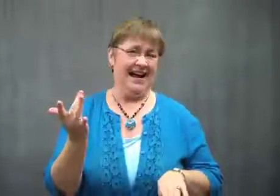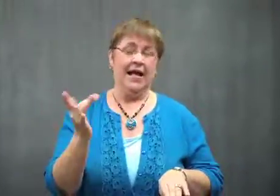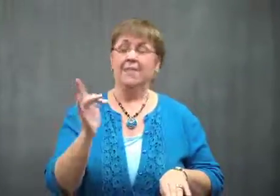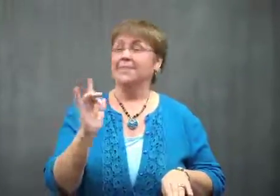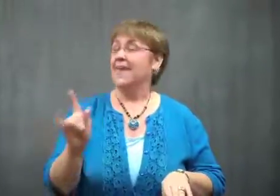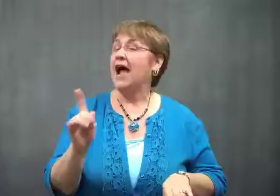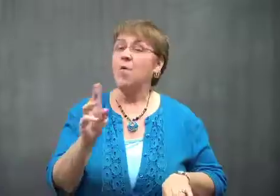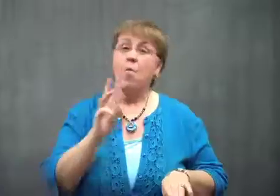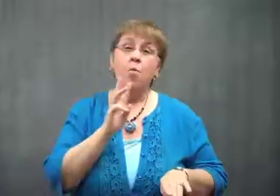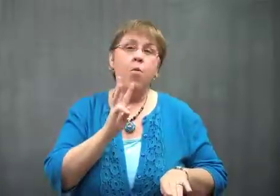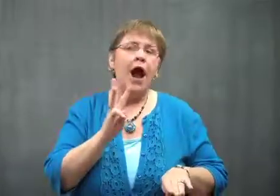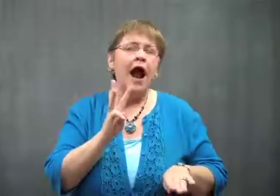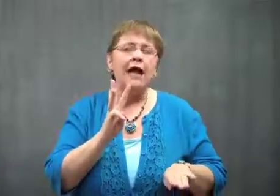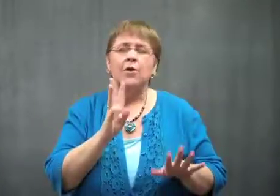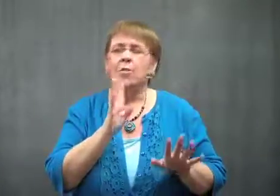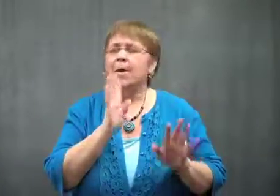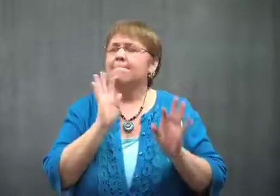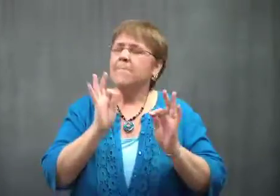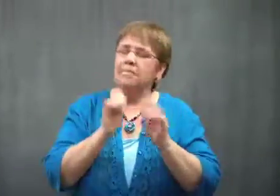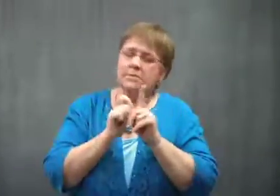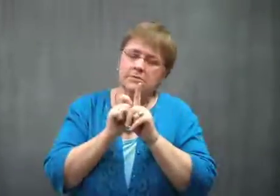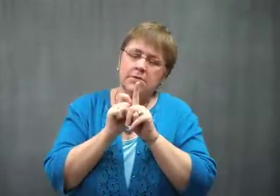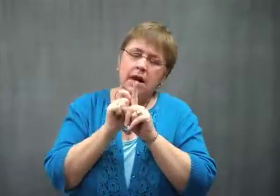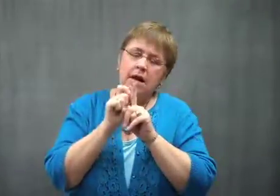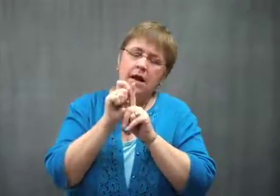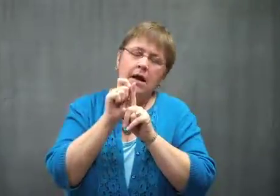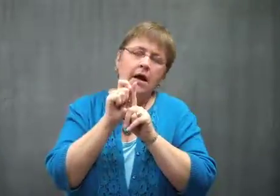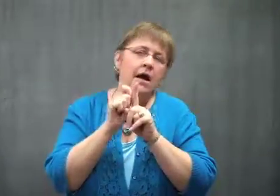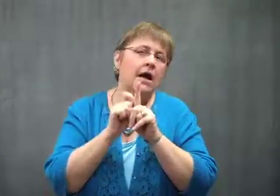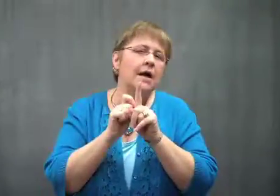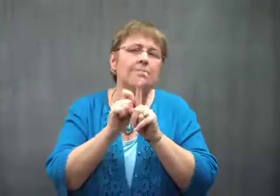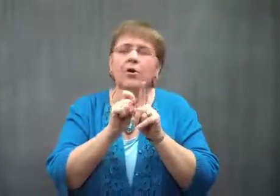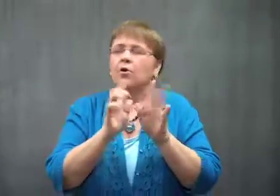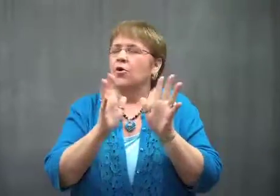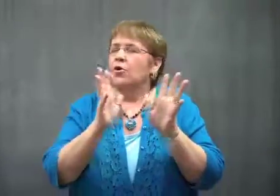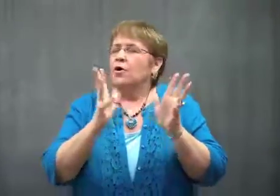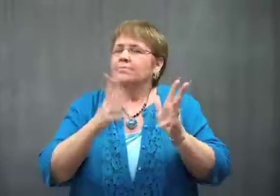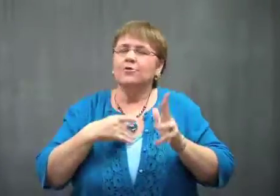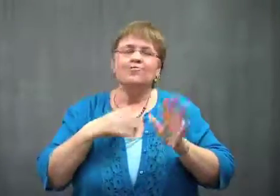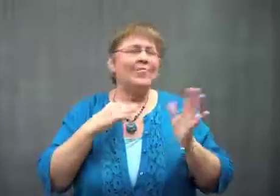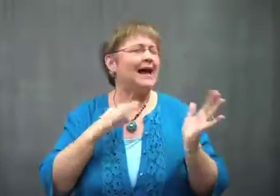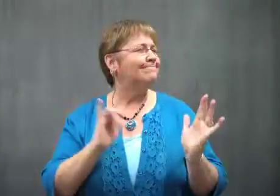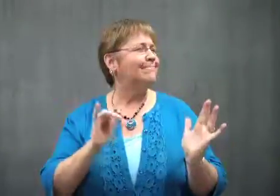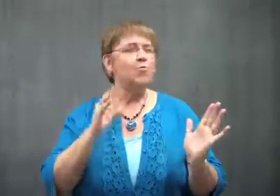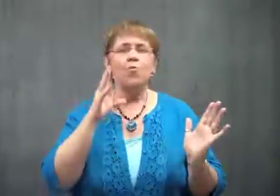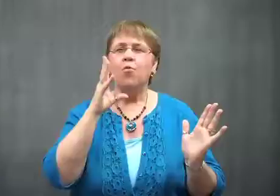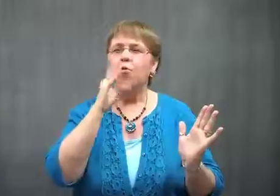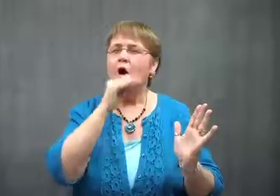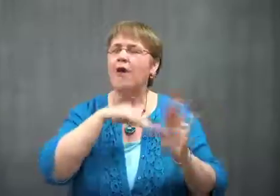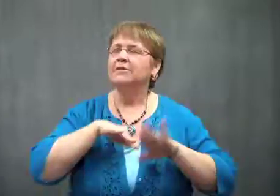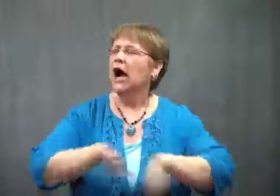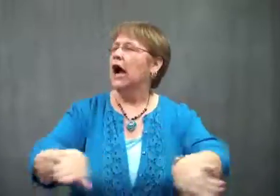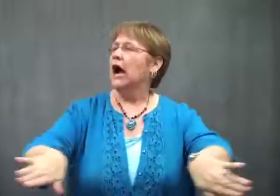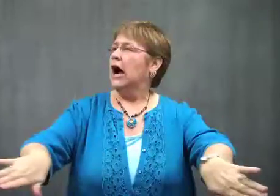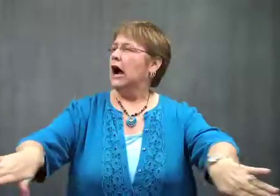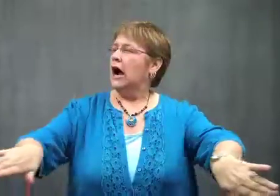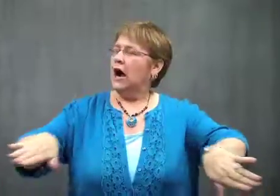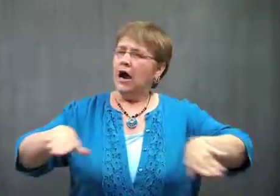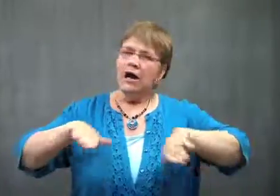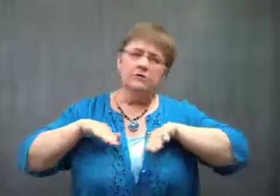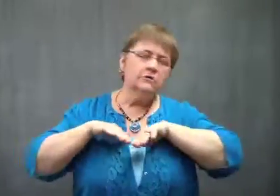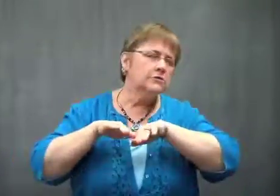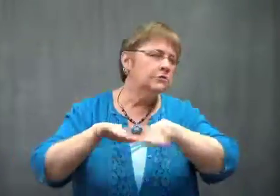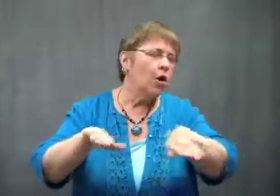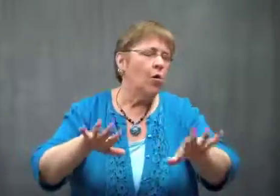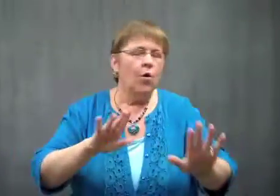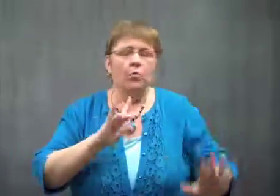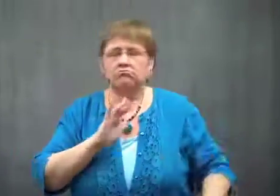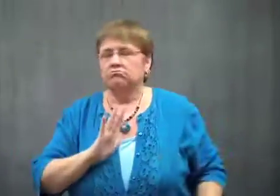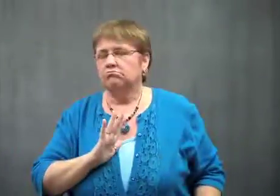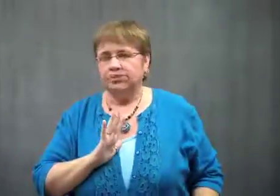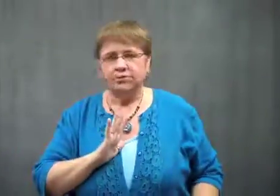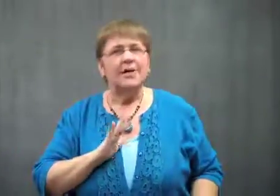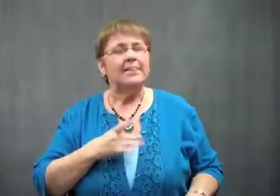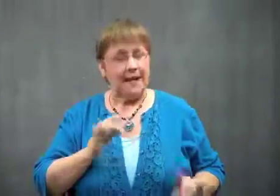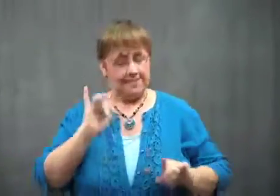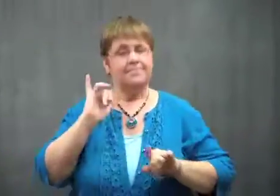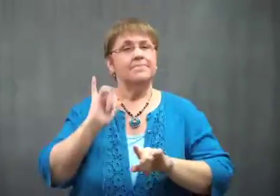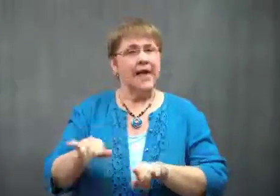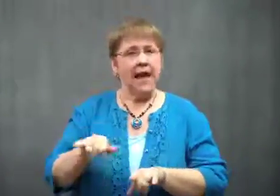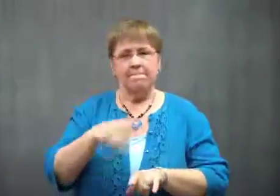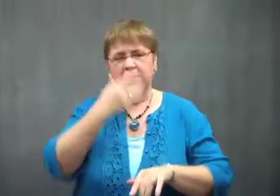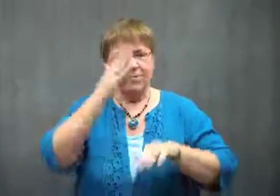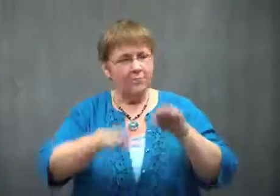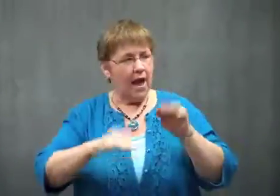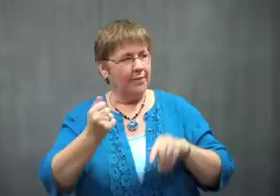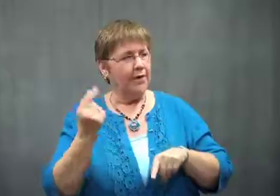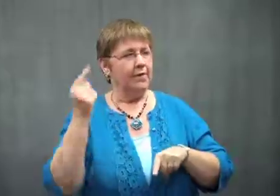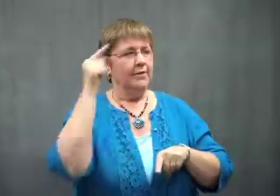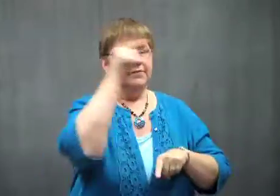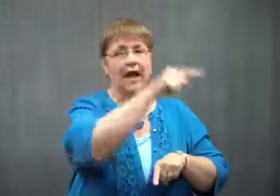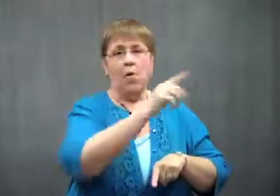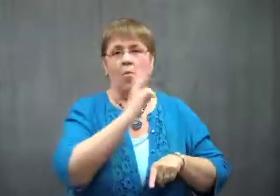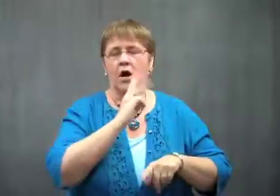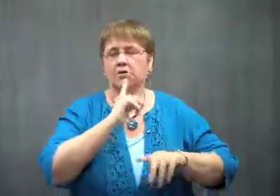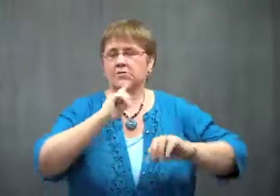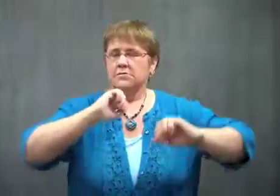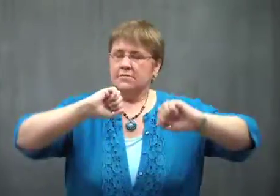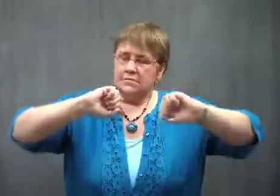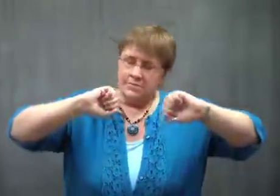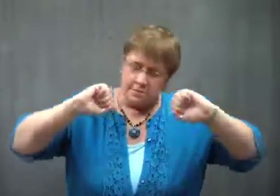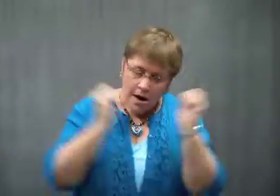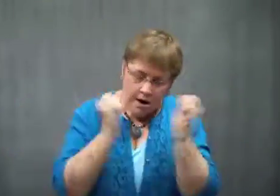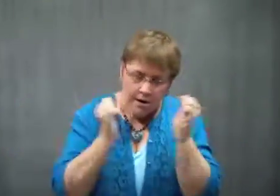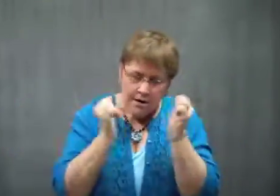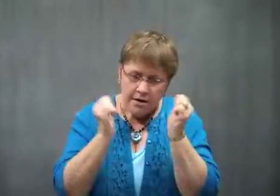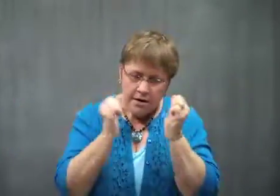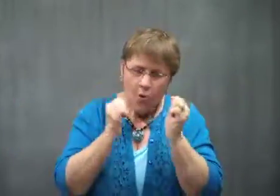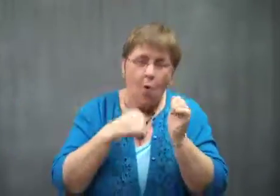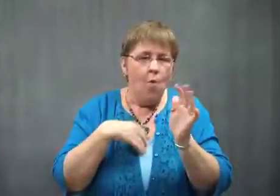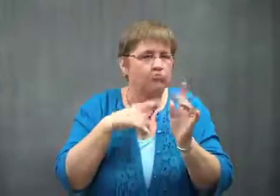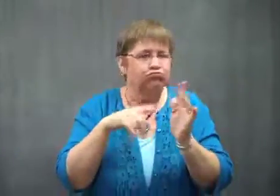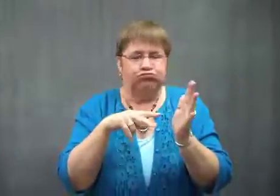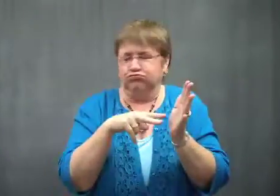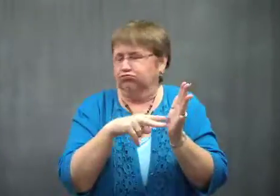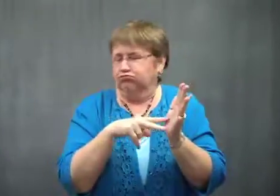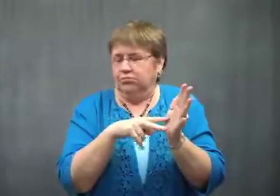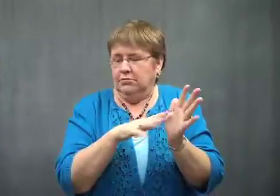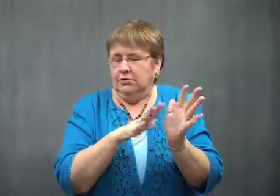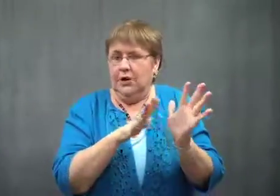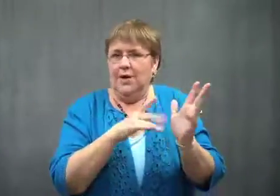The water was the perfect temperature. It was warm and we swam and swam there.